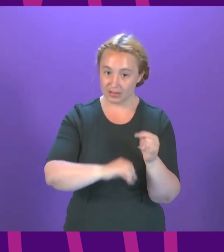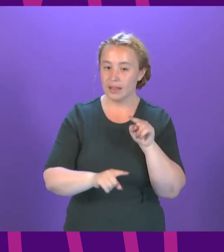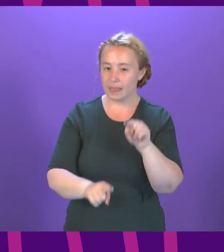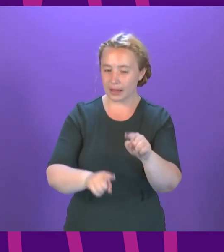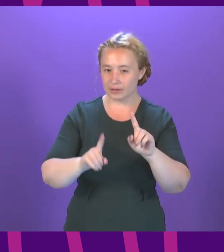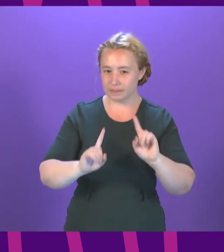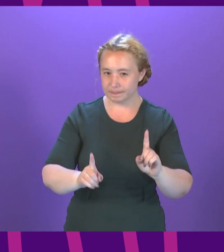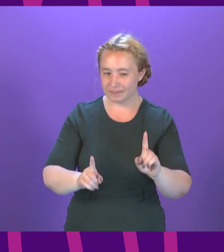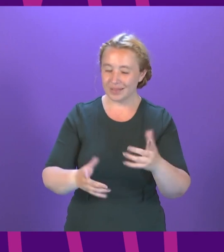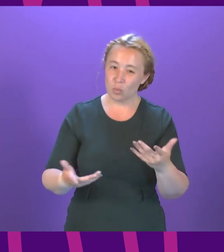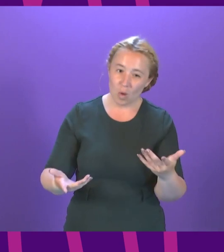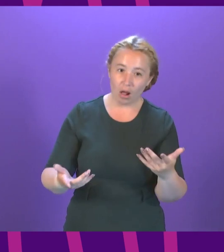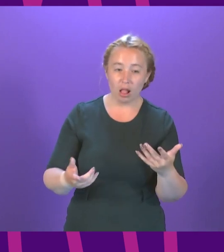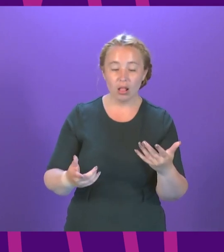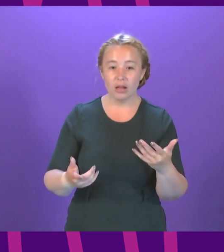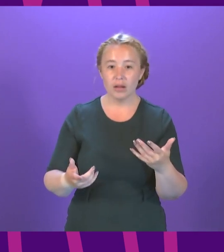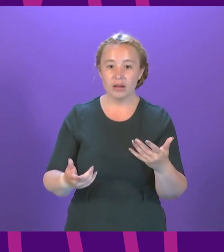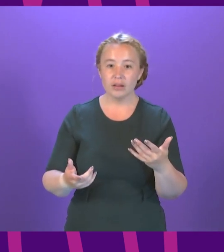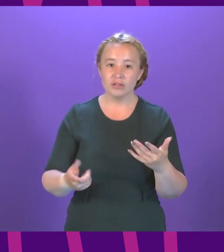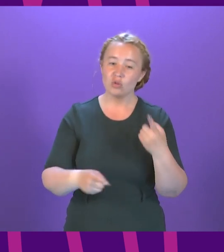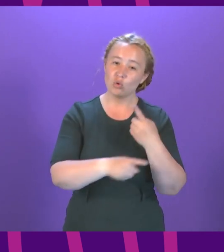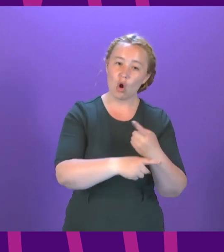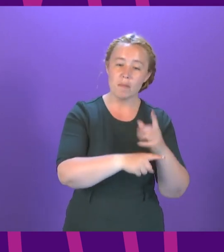just in relation to the immediate pressures of Covid but more generally.